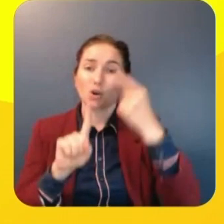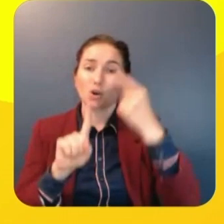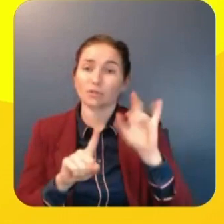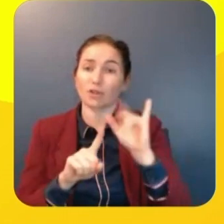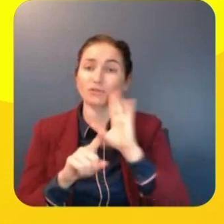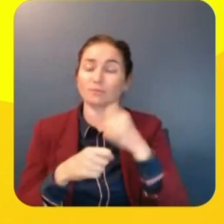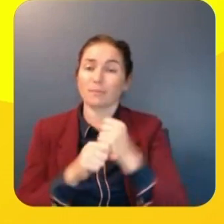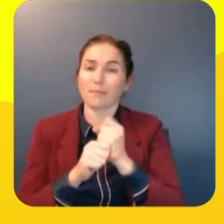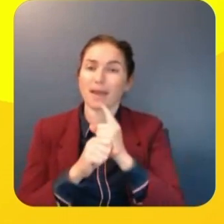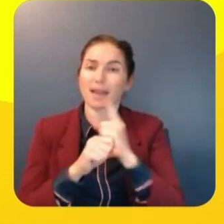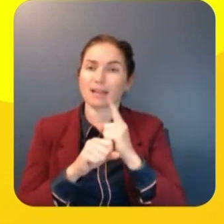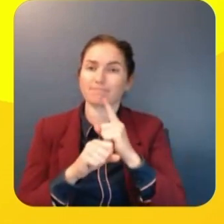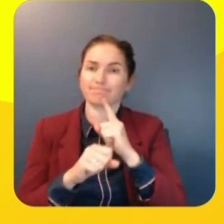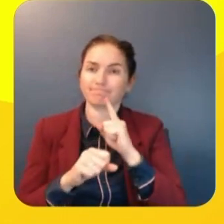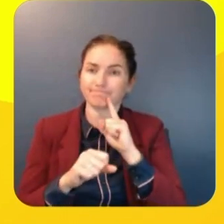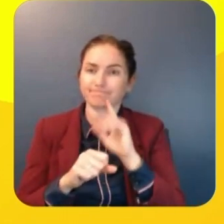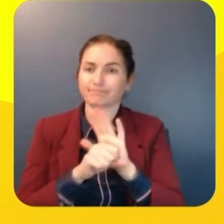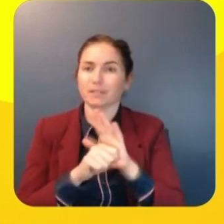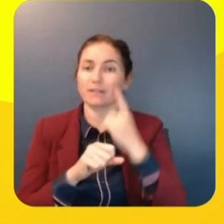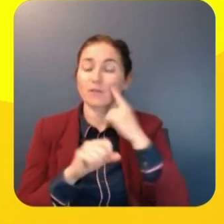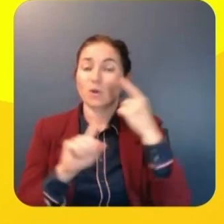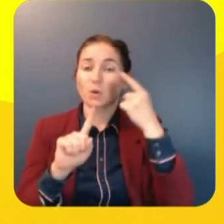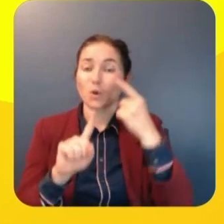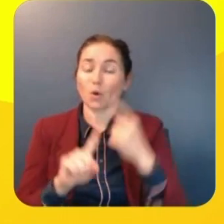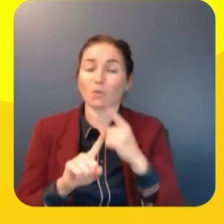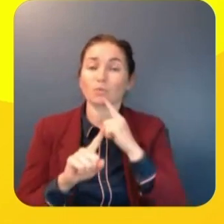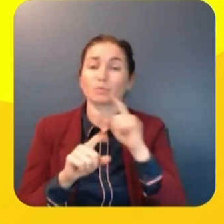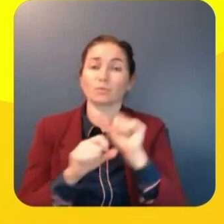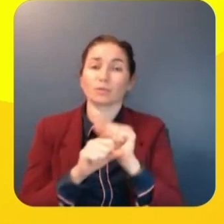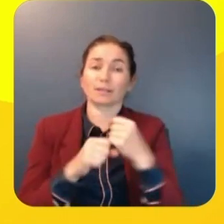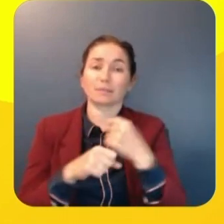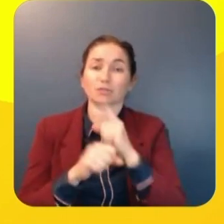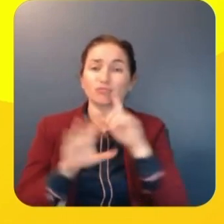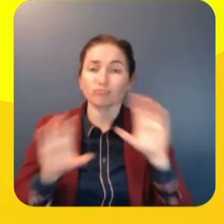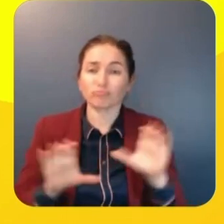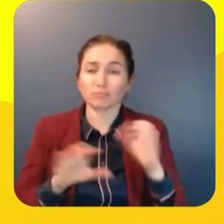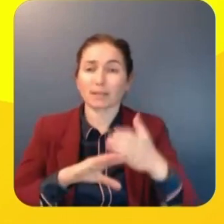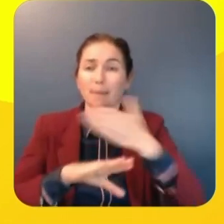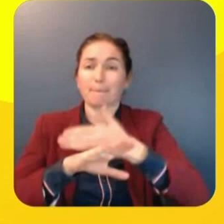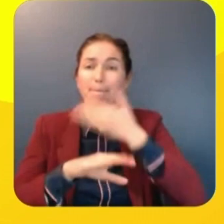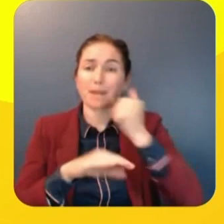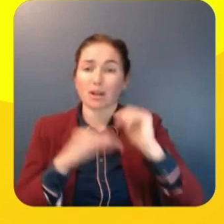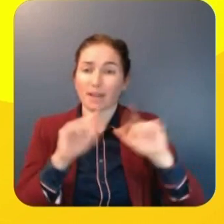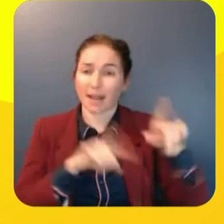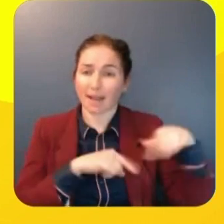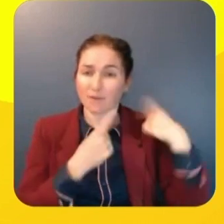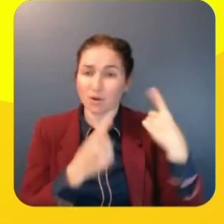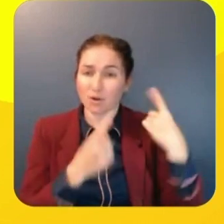pushing each other to be better than ever. Working together, we want to make it easier for companies to assess